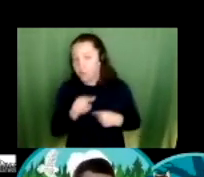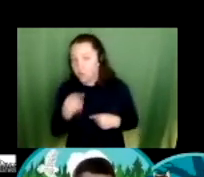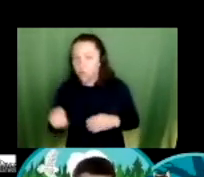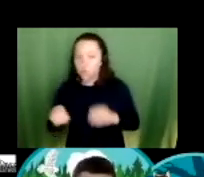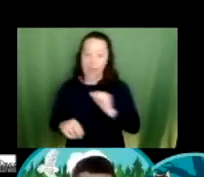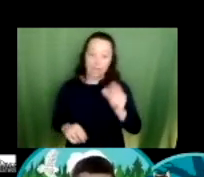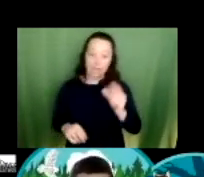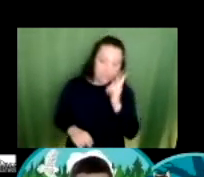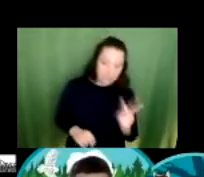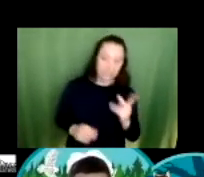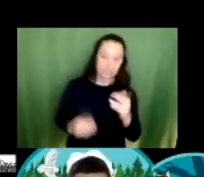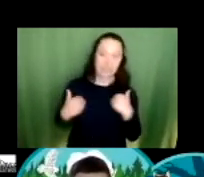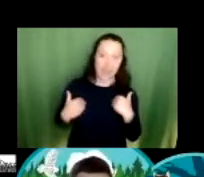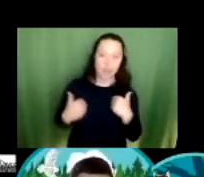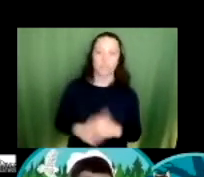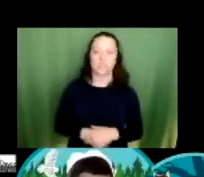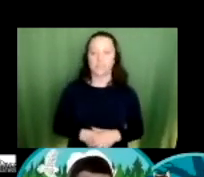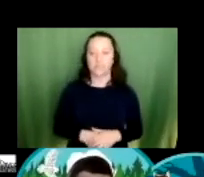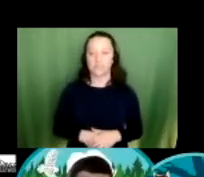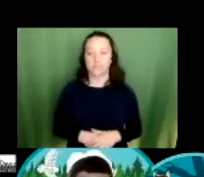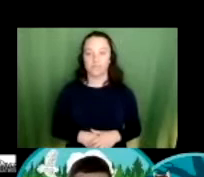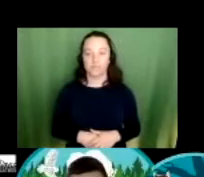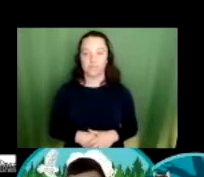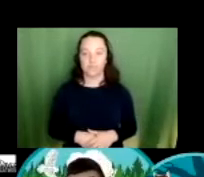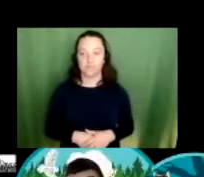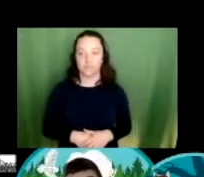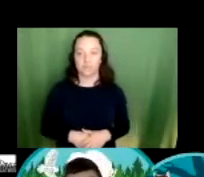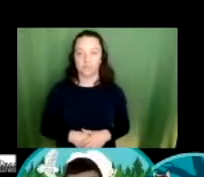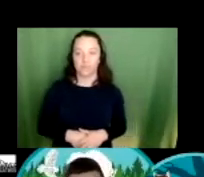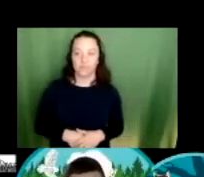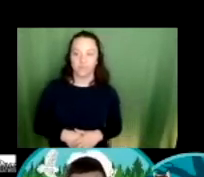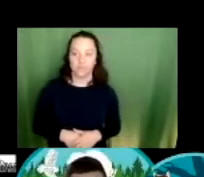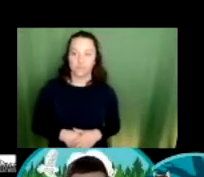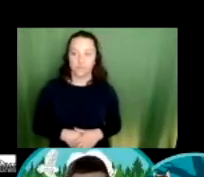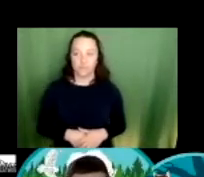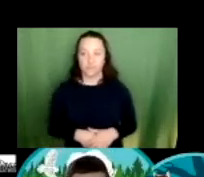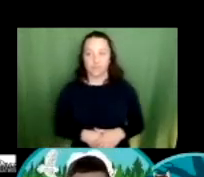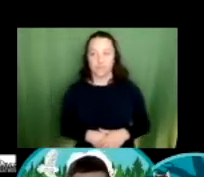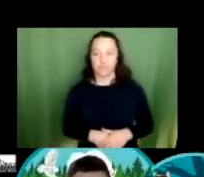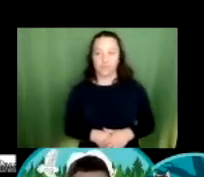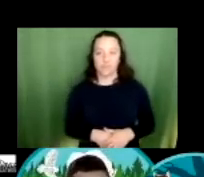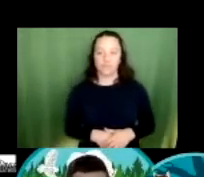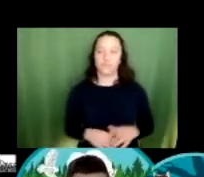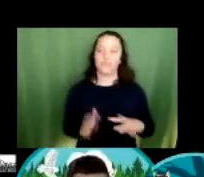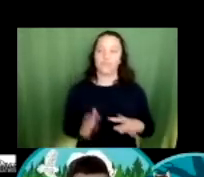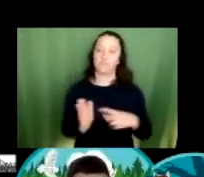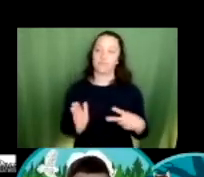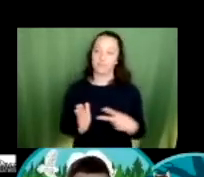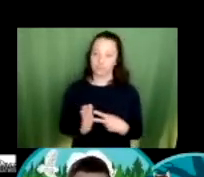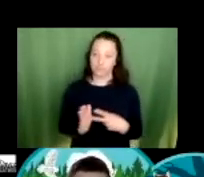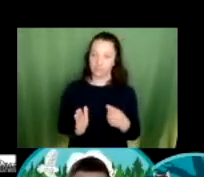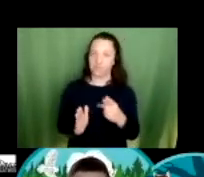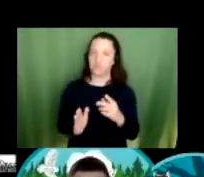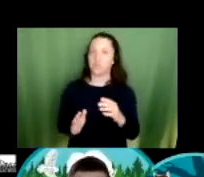engage with the animal that they traditionally have. It's provided new opportunities for